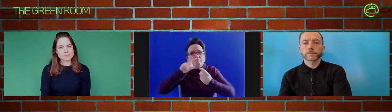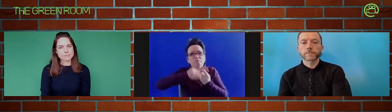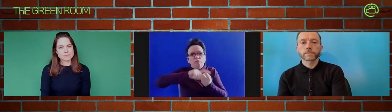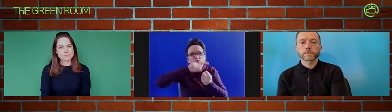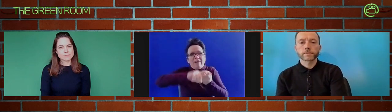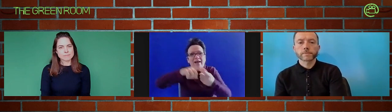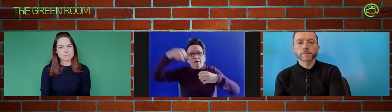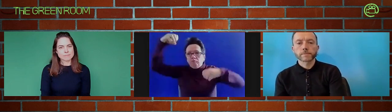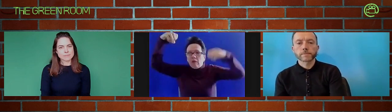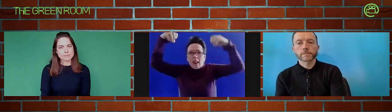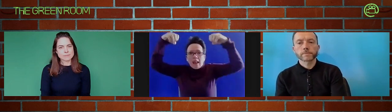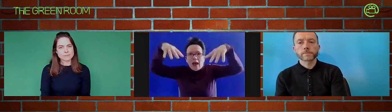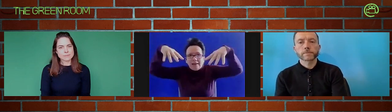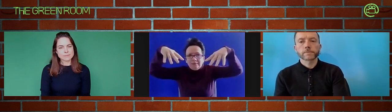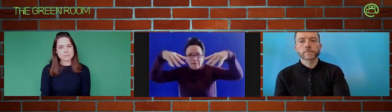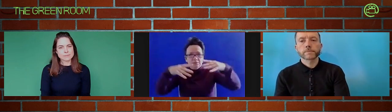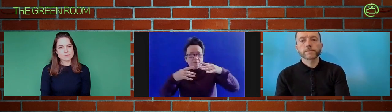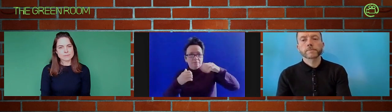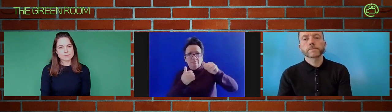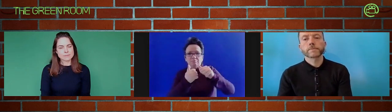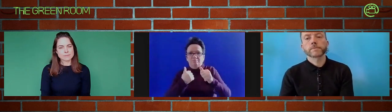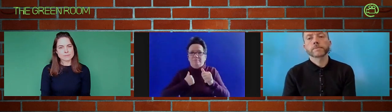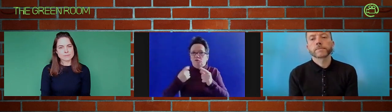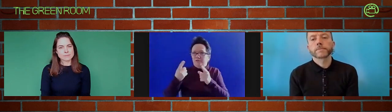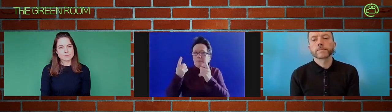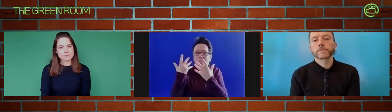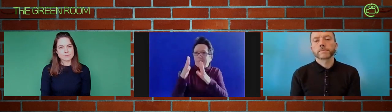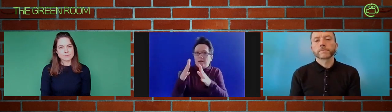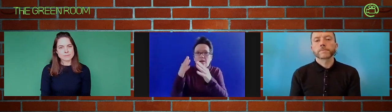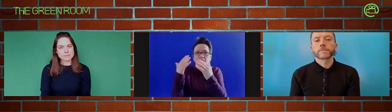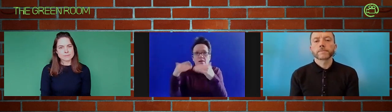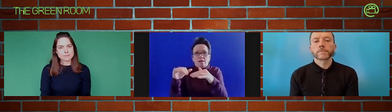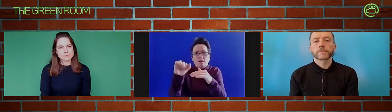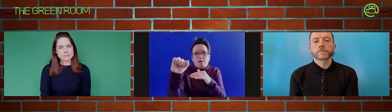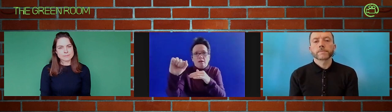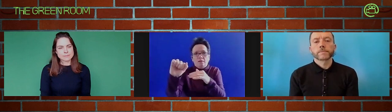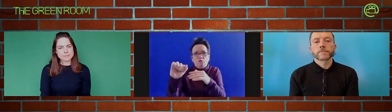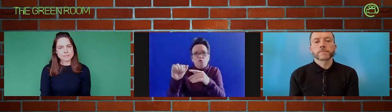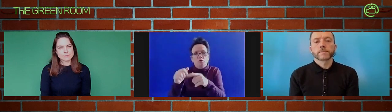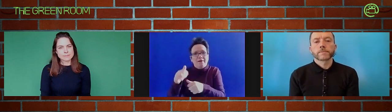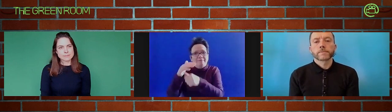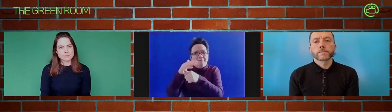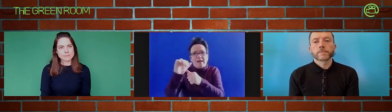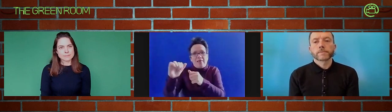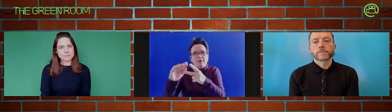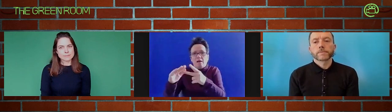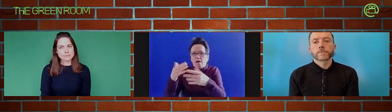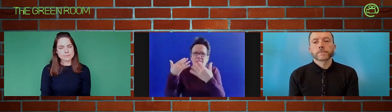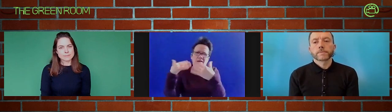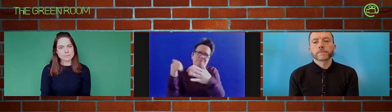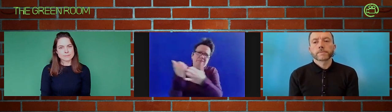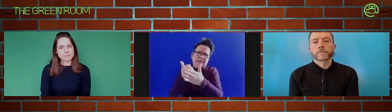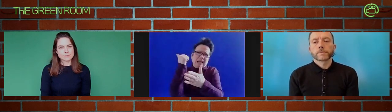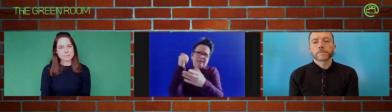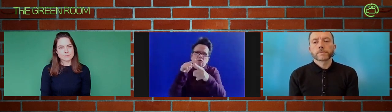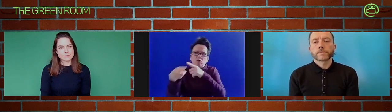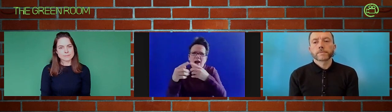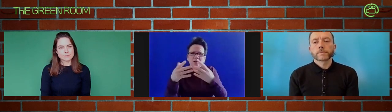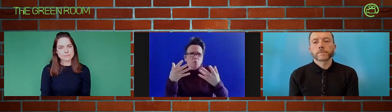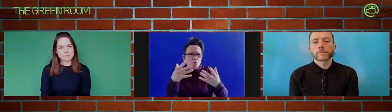chief LX there and his depth, have just been so brilliant at trying to find methods that work because we've, god knows we've had a lot of